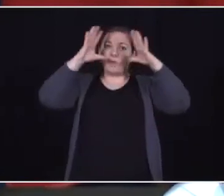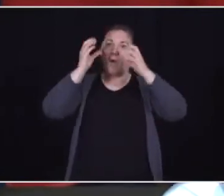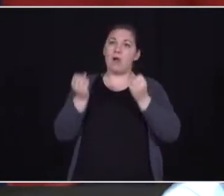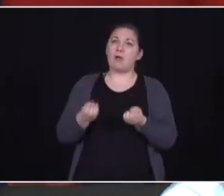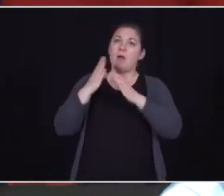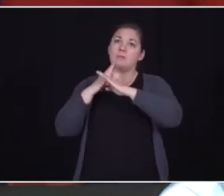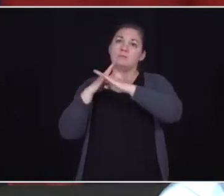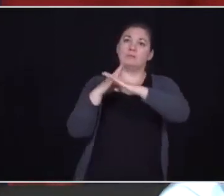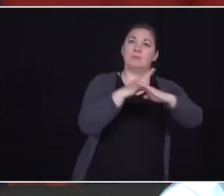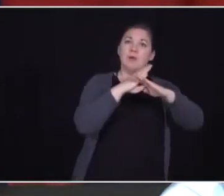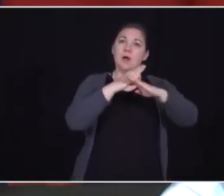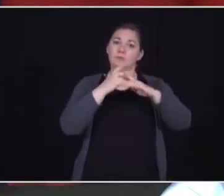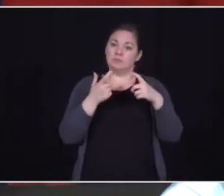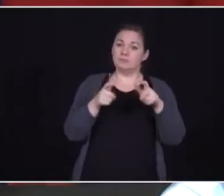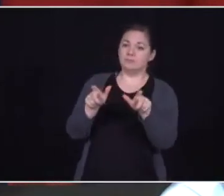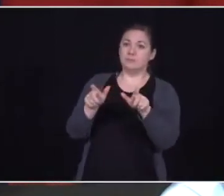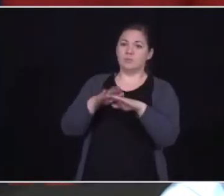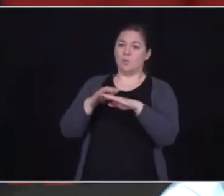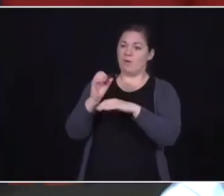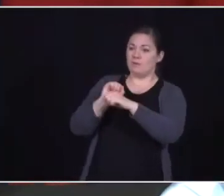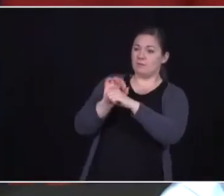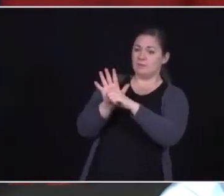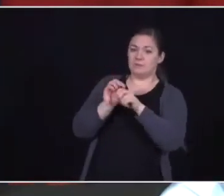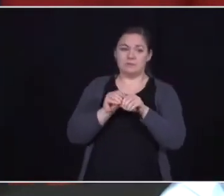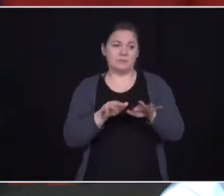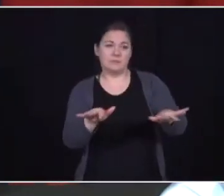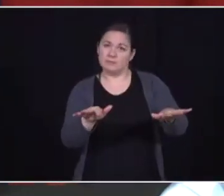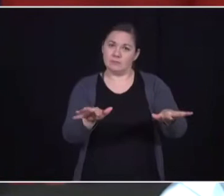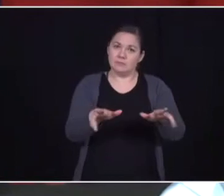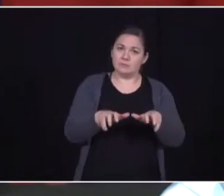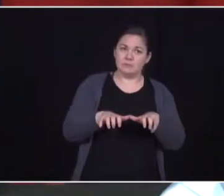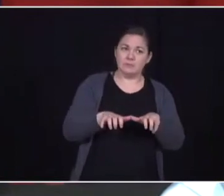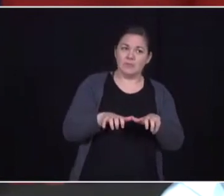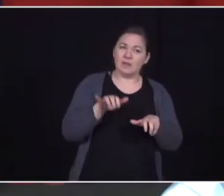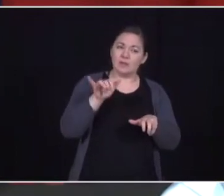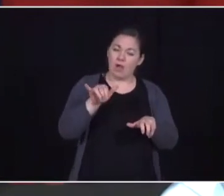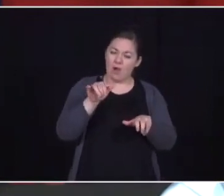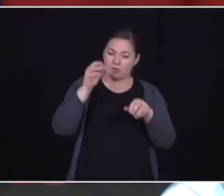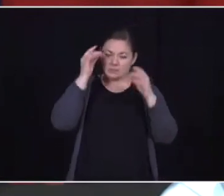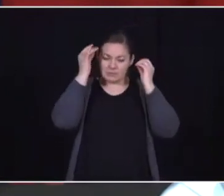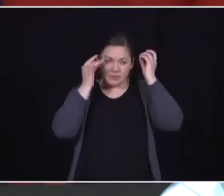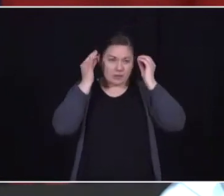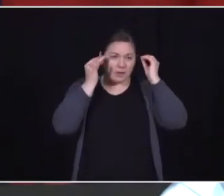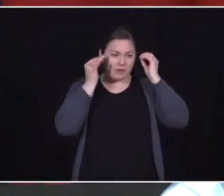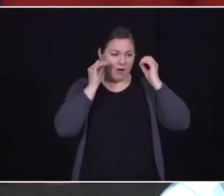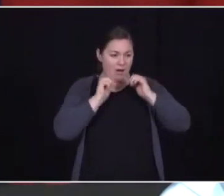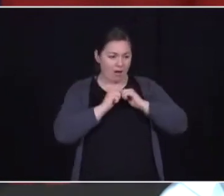It is not a topic that is contrary prioritization group. But having said that exactly as Doctor Smith